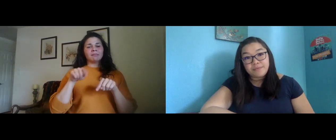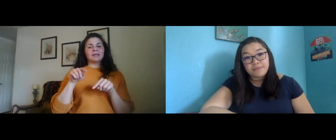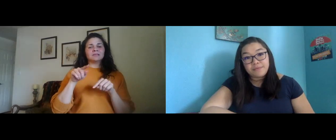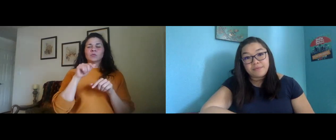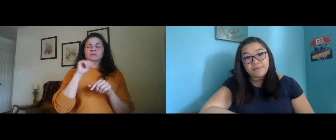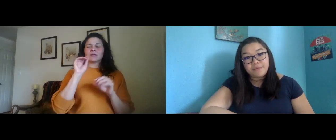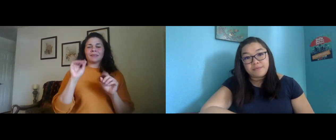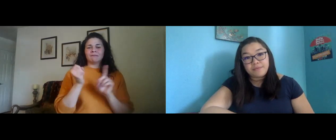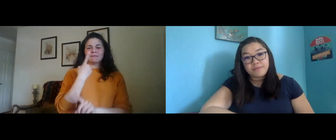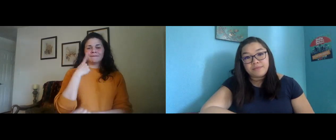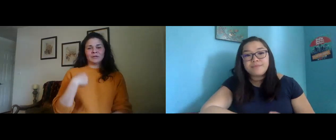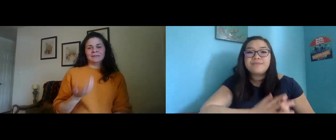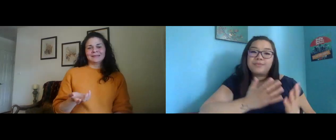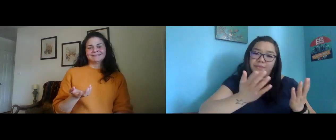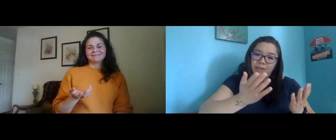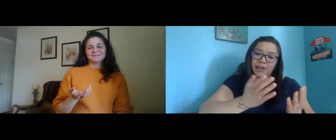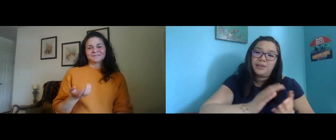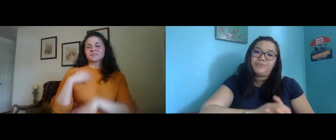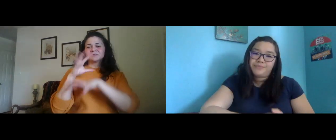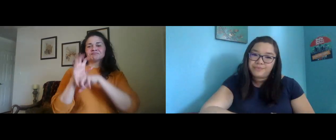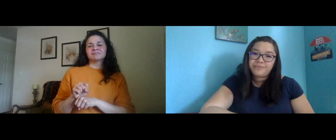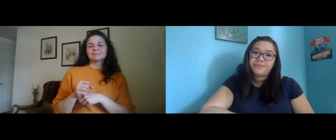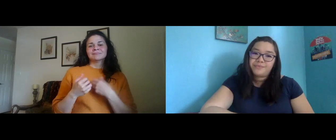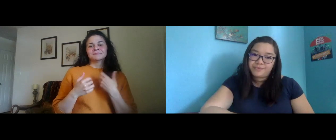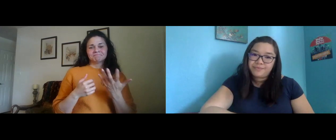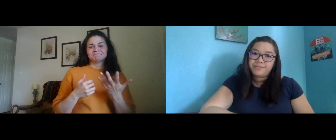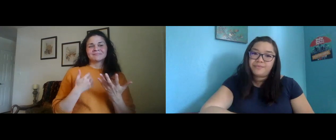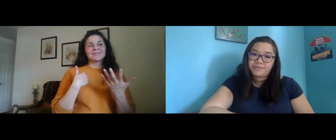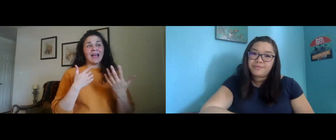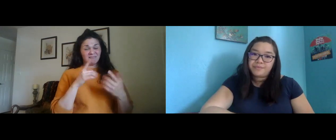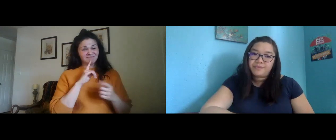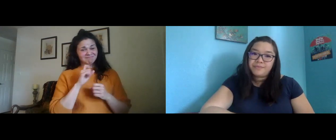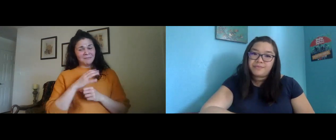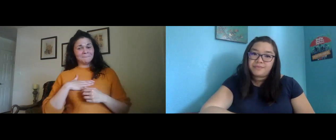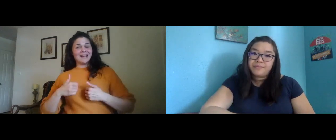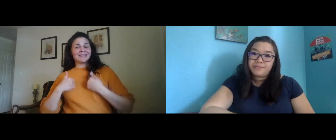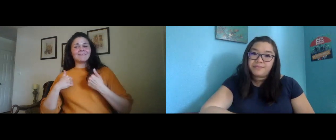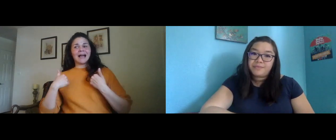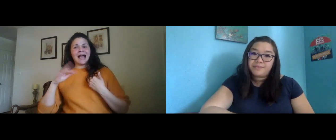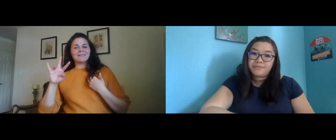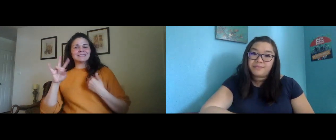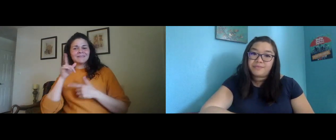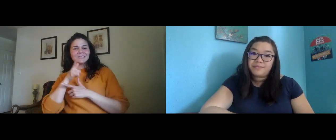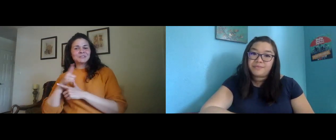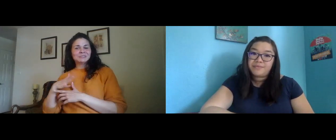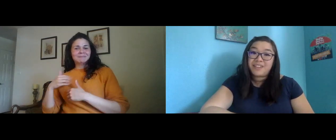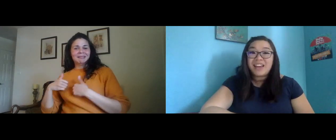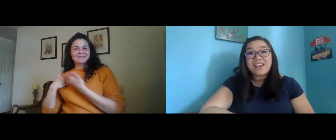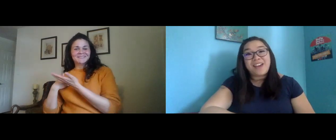and I was used to it. Another parallel to my real life, I have 7 sisters.